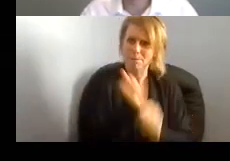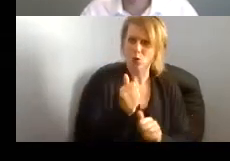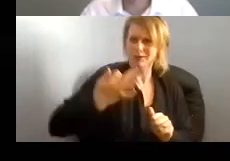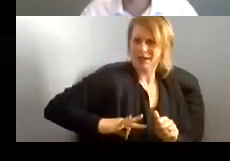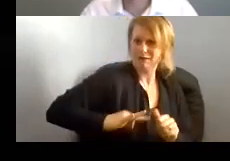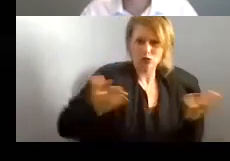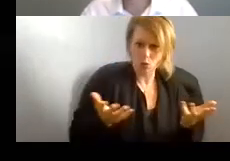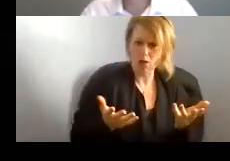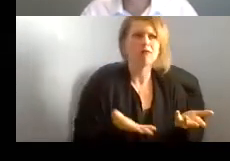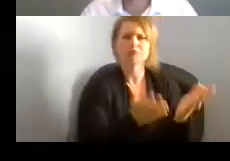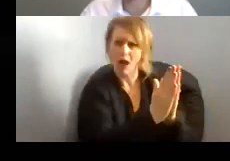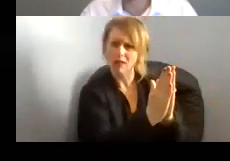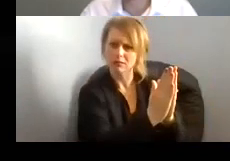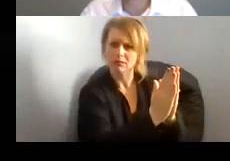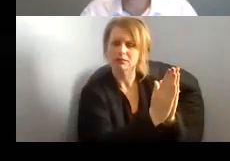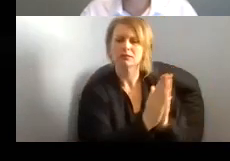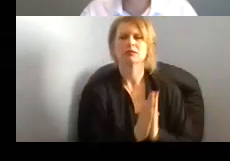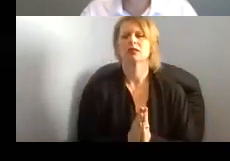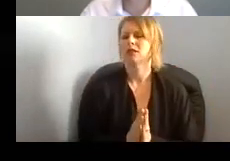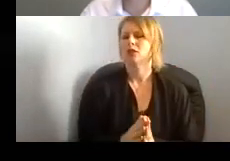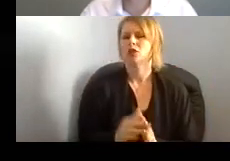But the reality is that assumptions that are based on our beliefs of